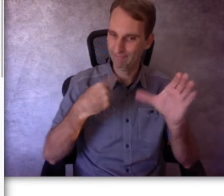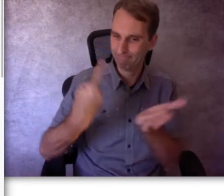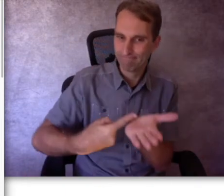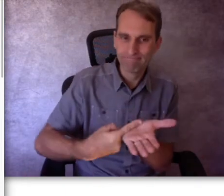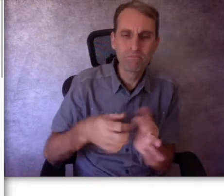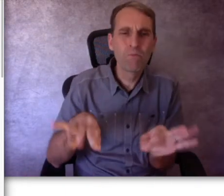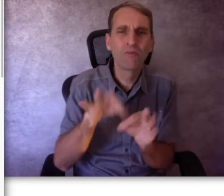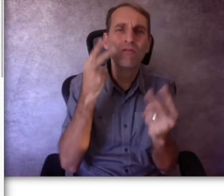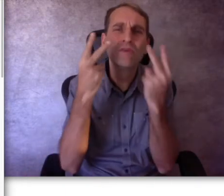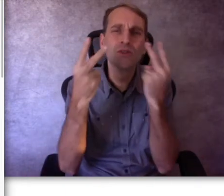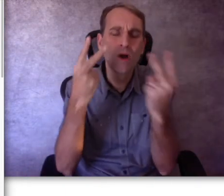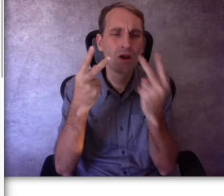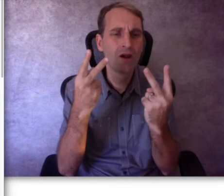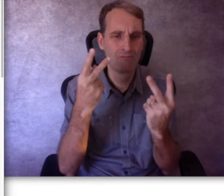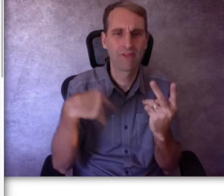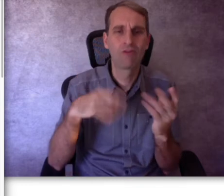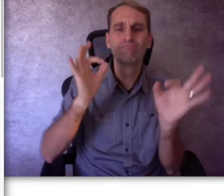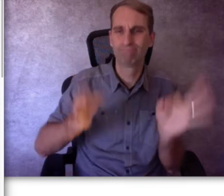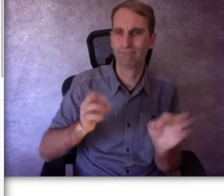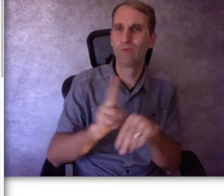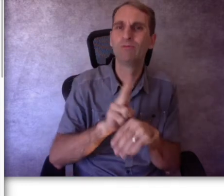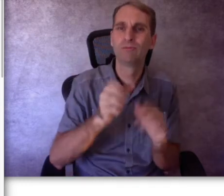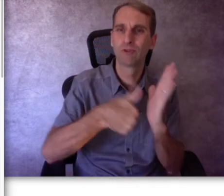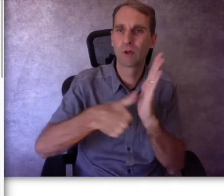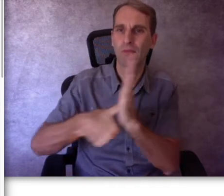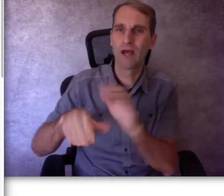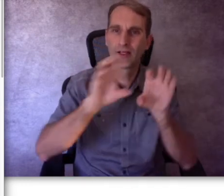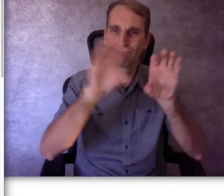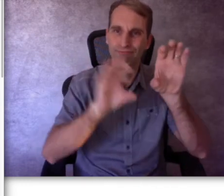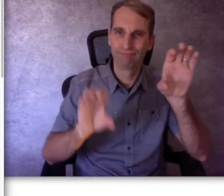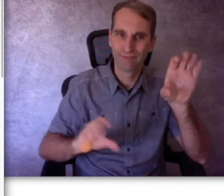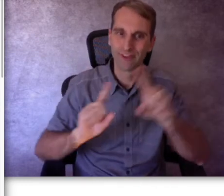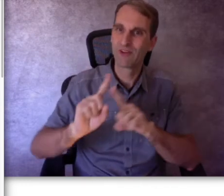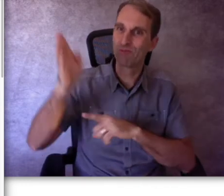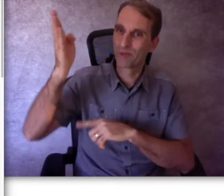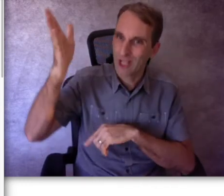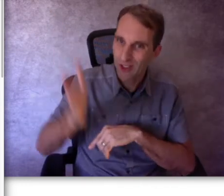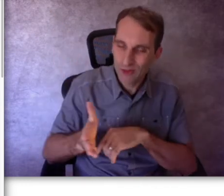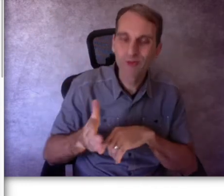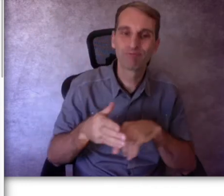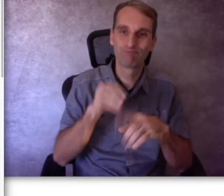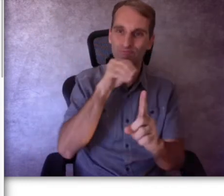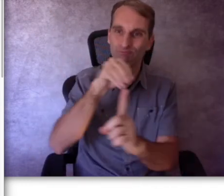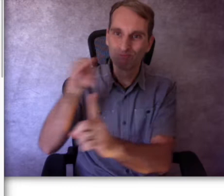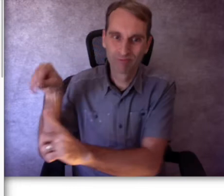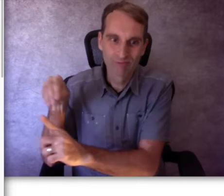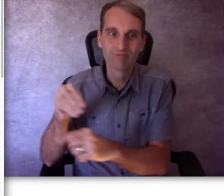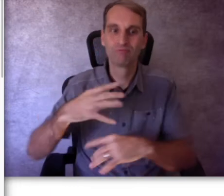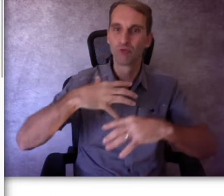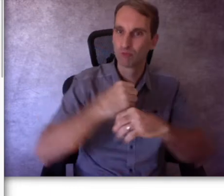For the landing page we wanted it to be a visually friendly process to be able to navigate. So we have thumbnails of each of the videos of each presenter